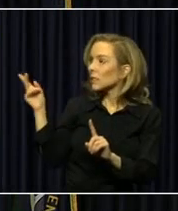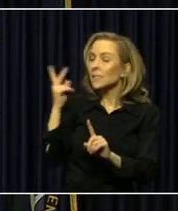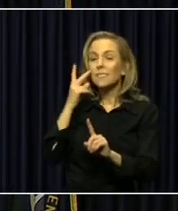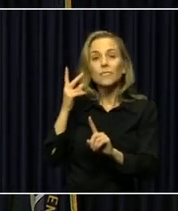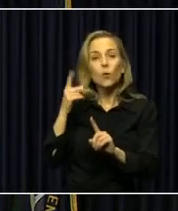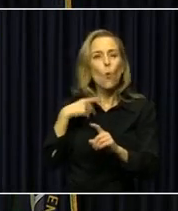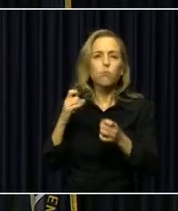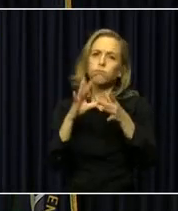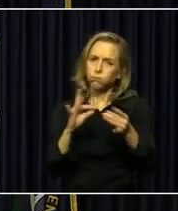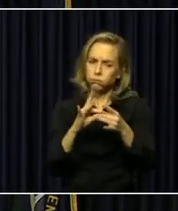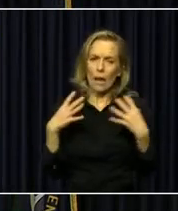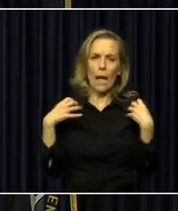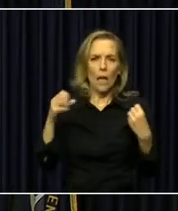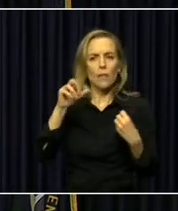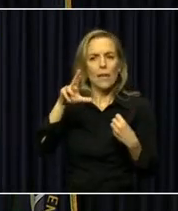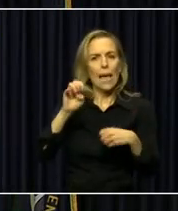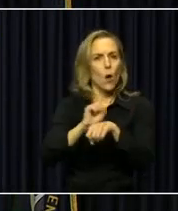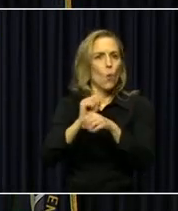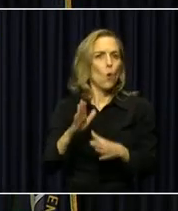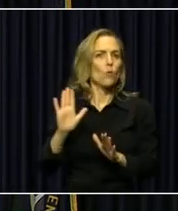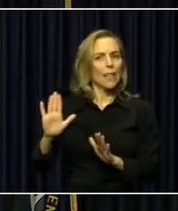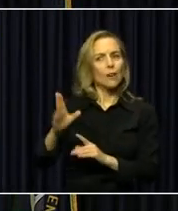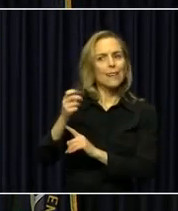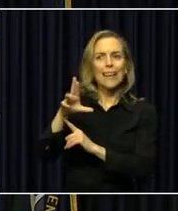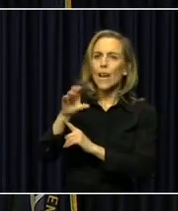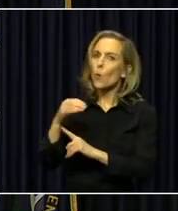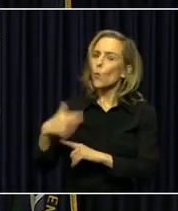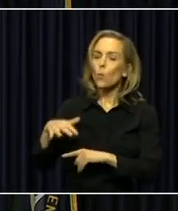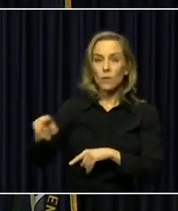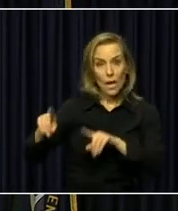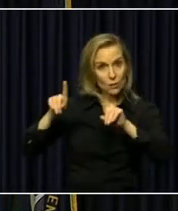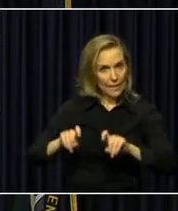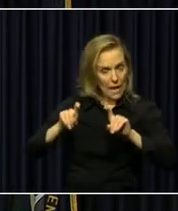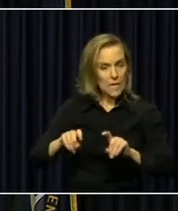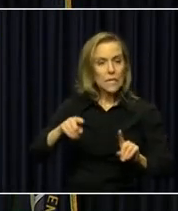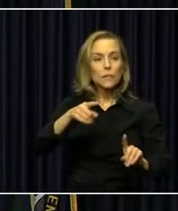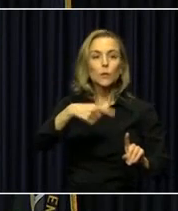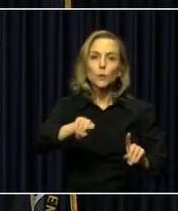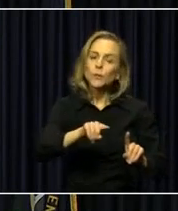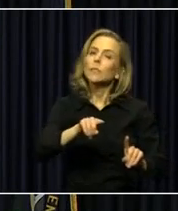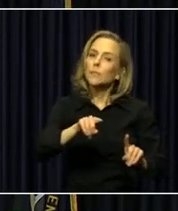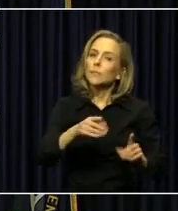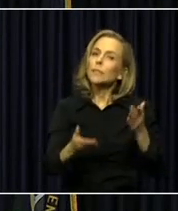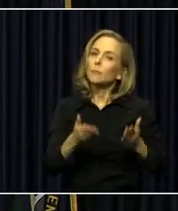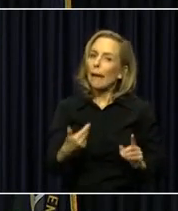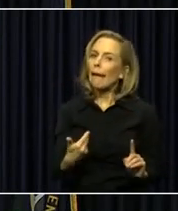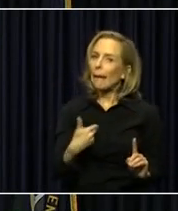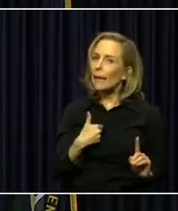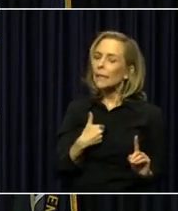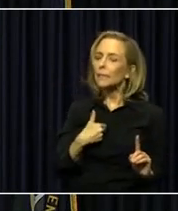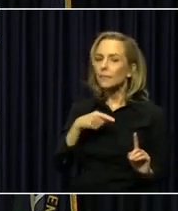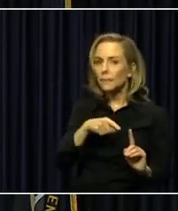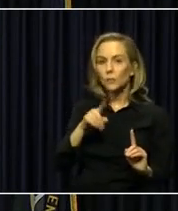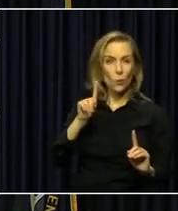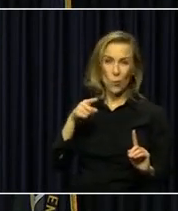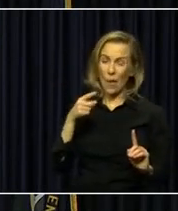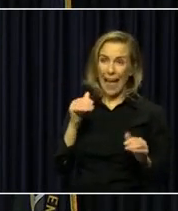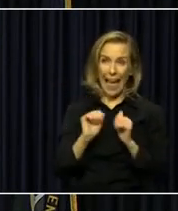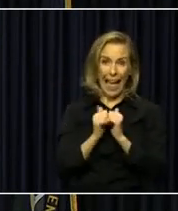THAN EVER BEFORE. YOU THINK ABOUT ISSUES THAT DIVIDED US, OH, I MEAN, TWO MONTHS, THREE MONTHS AGO.